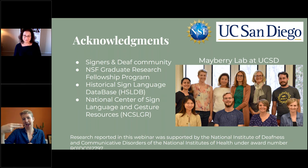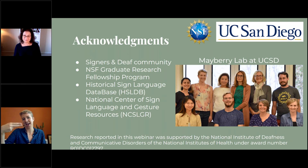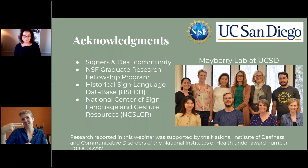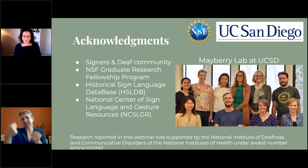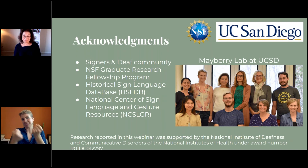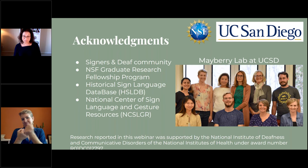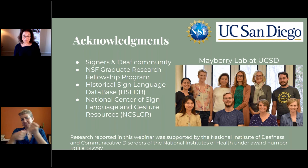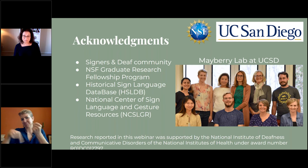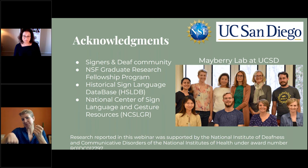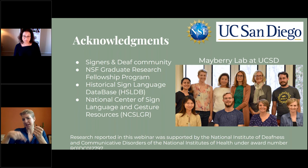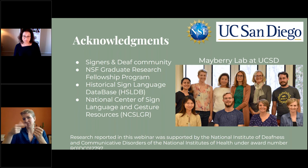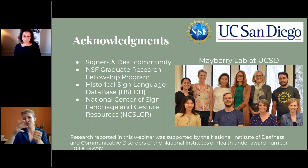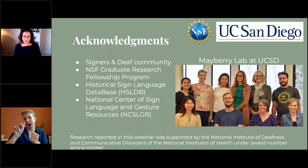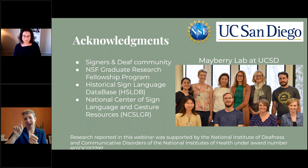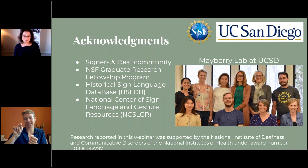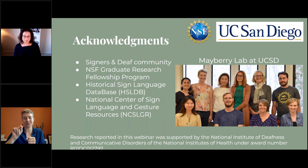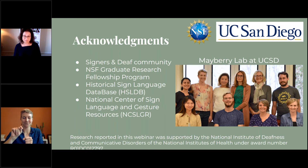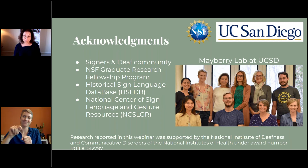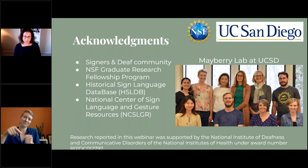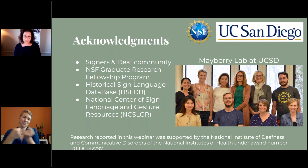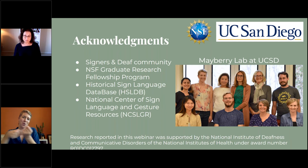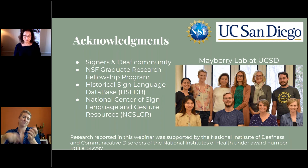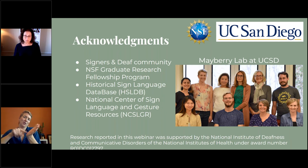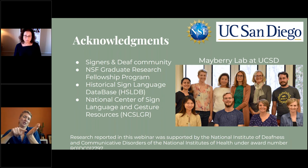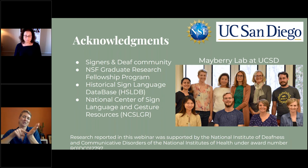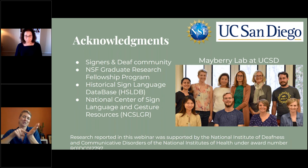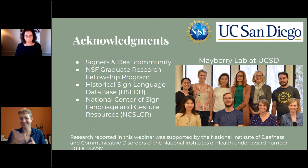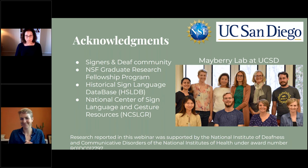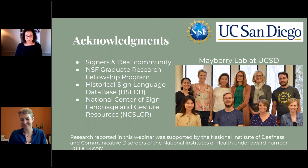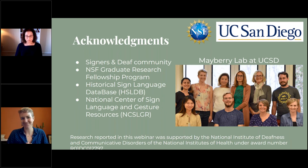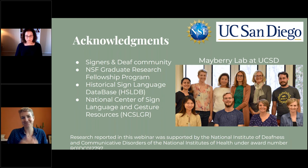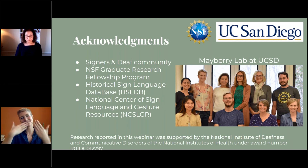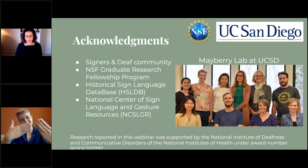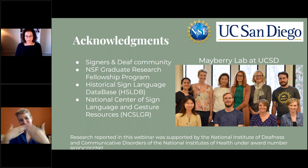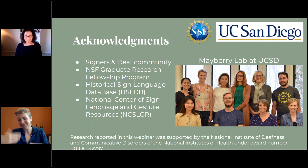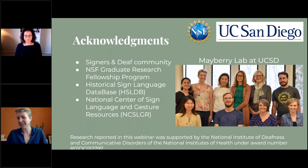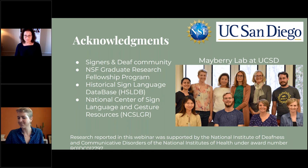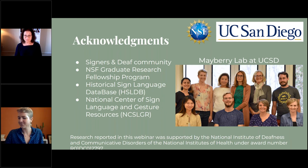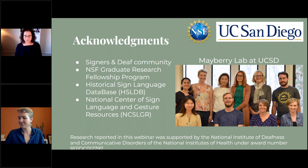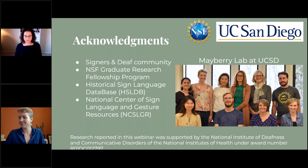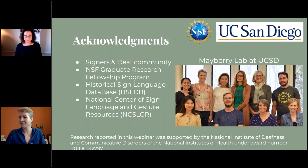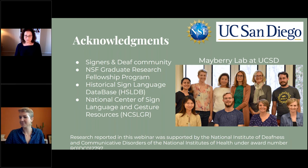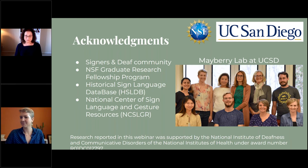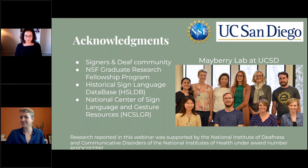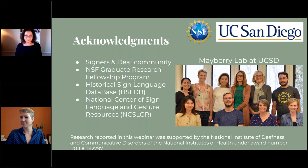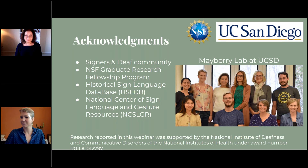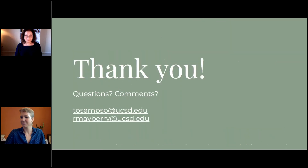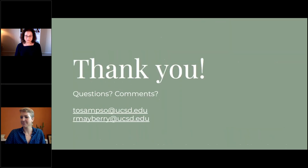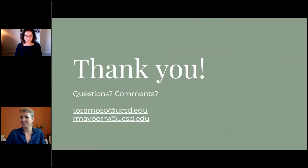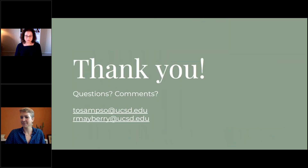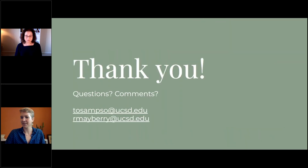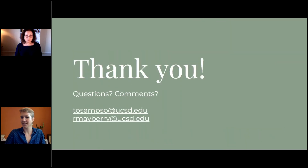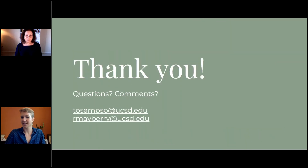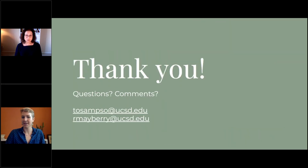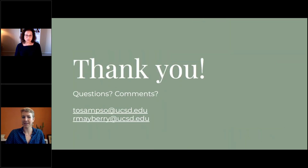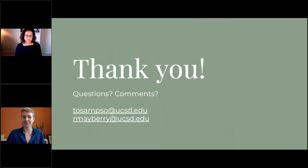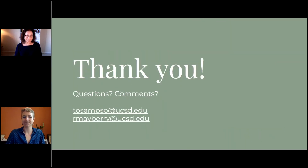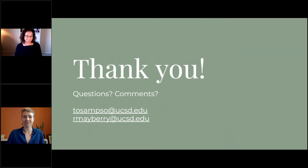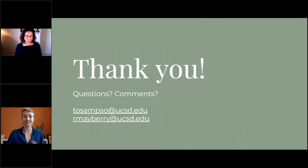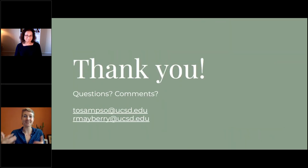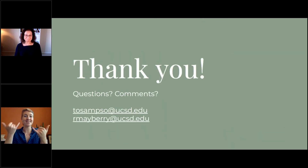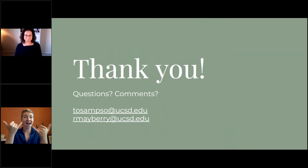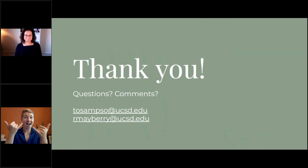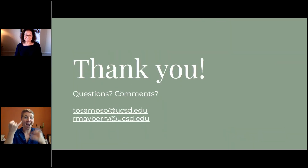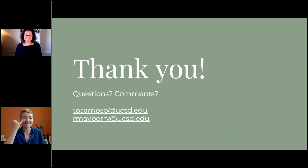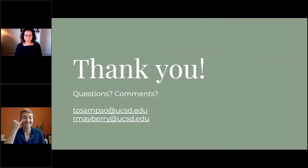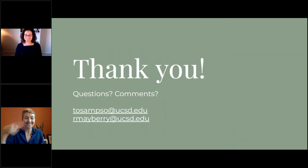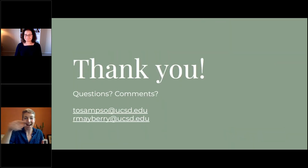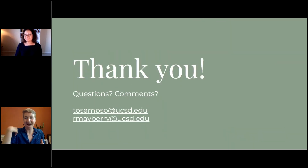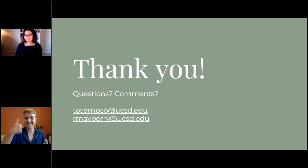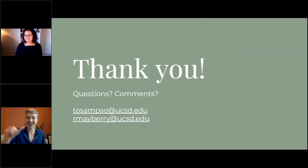And obviously, the NIH also provided a grant that also supported this research. So thank you.